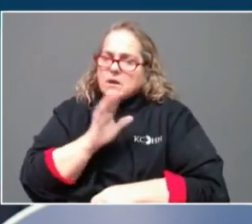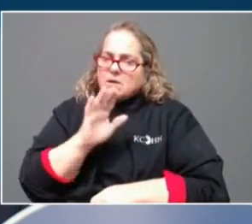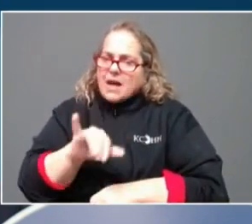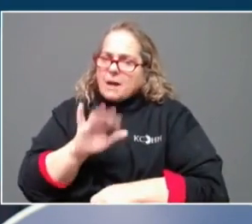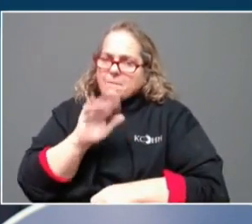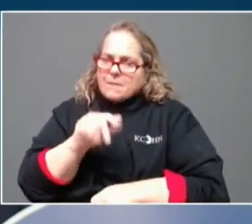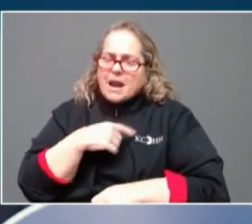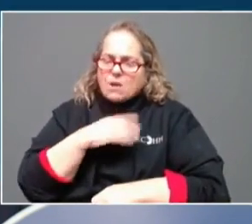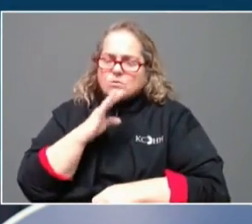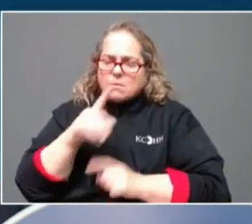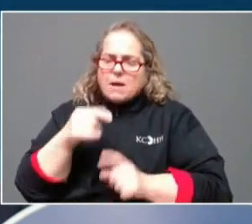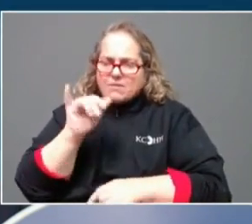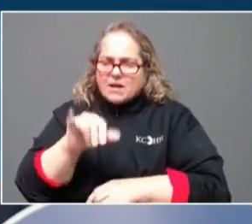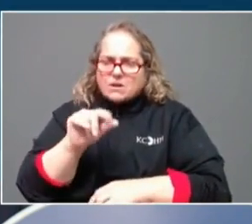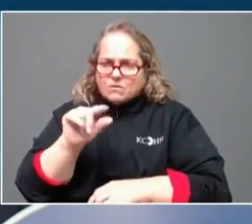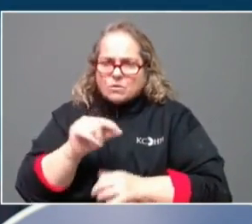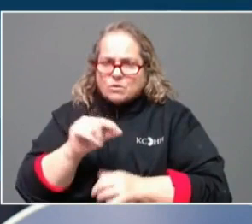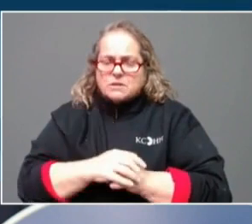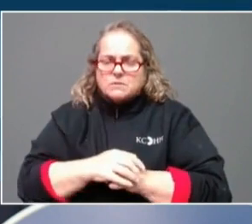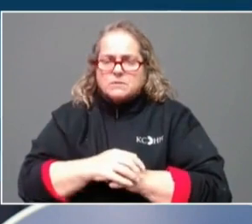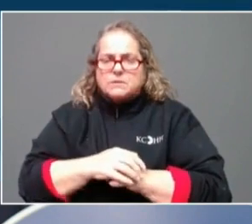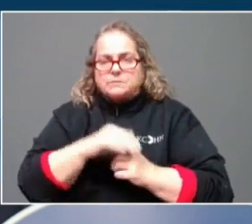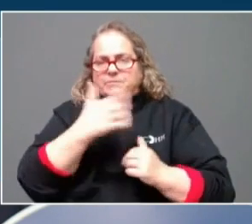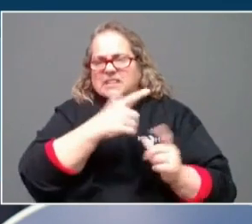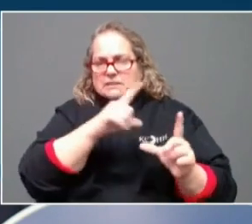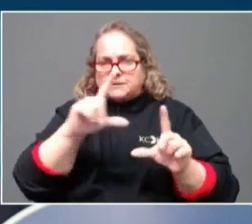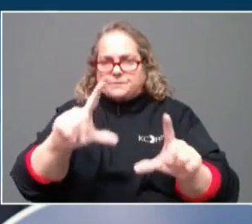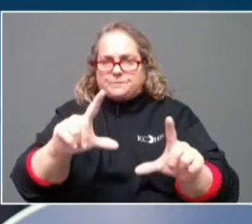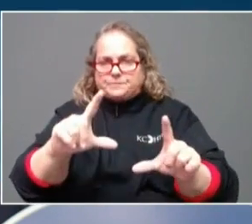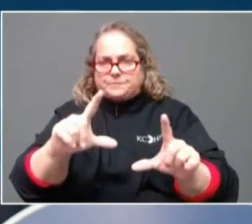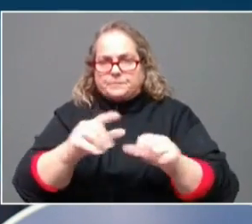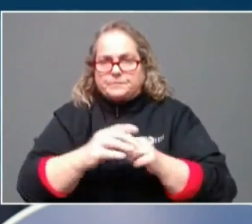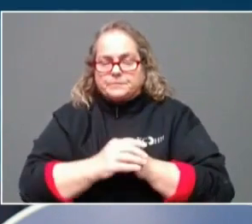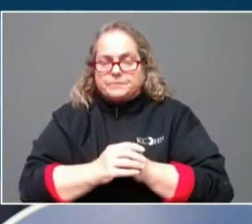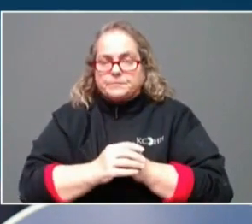minute. Next slide please. The positivity rate of course, is a